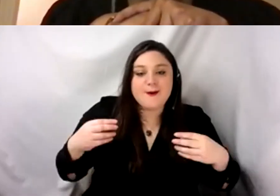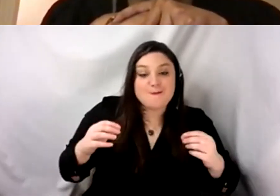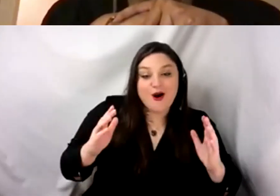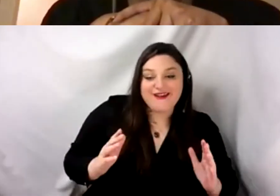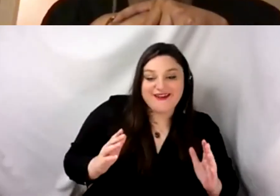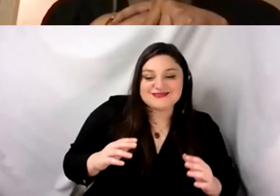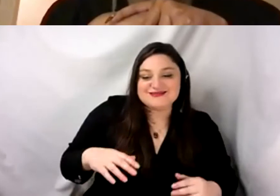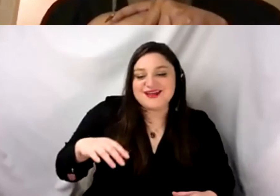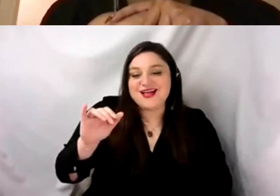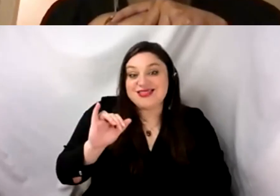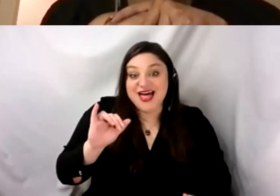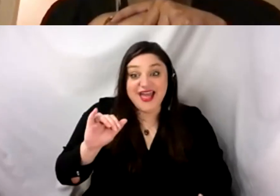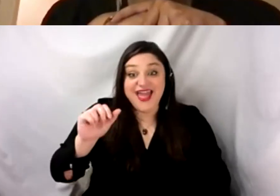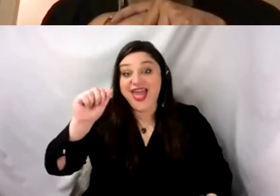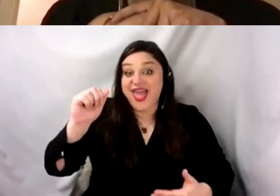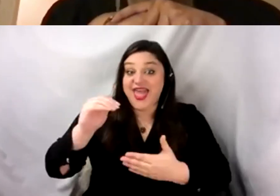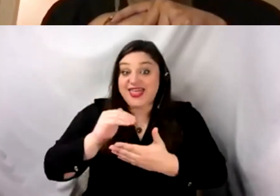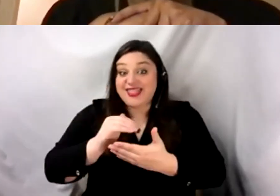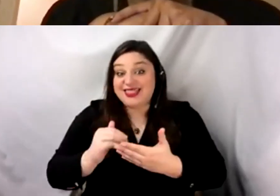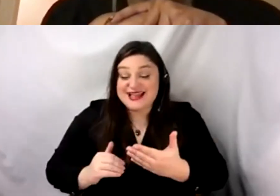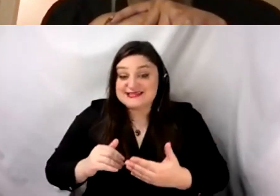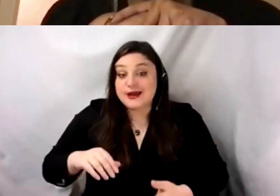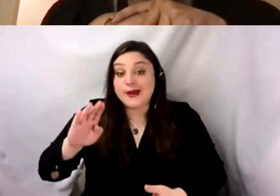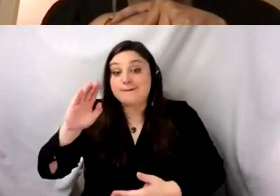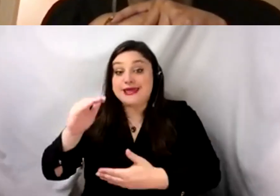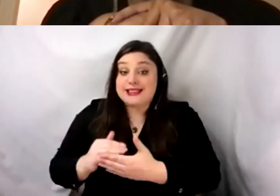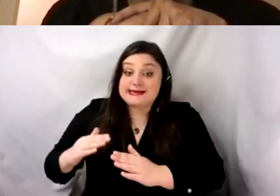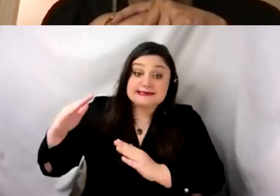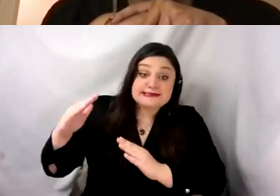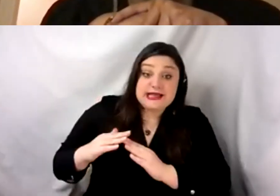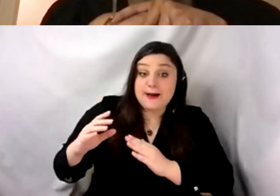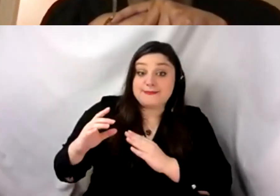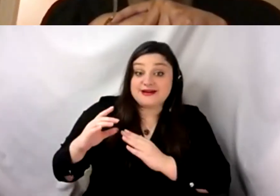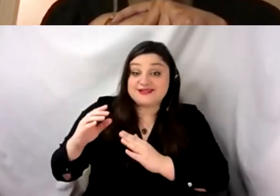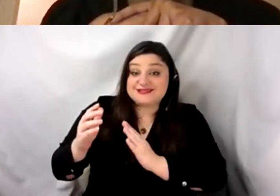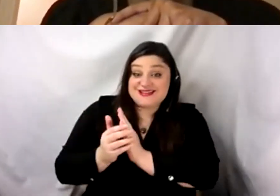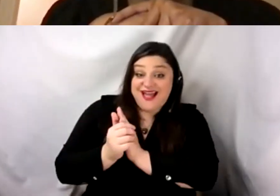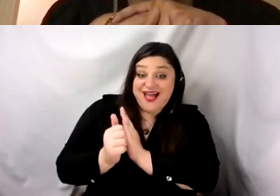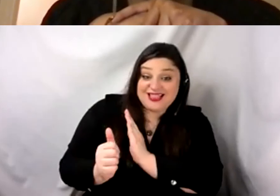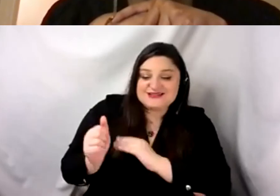A and B level talent who are choosing to skip markets or delay tours because folks are not vaccinated or because it is a